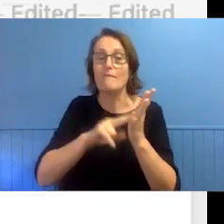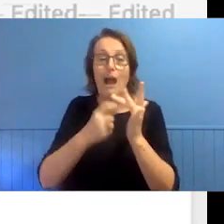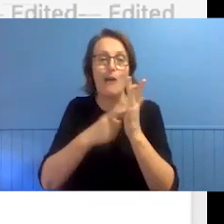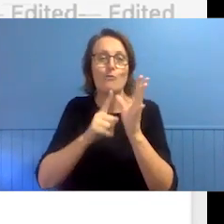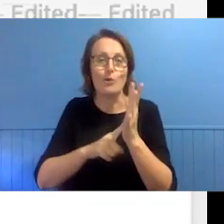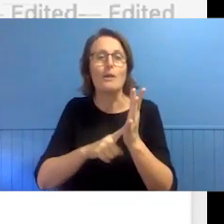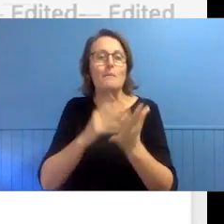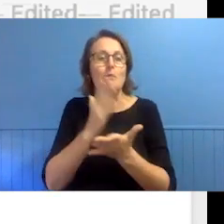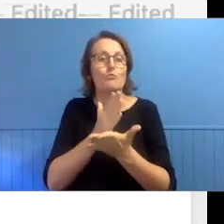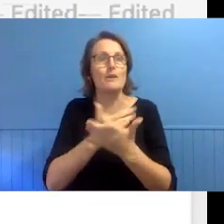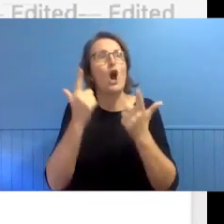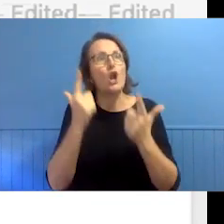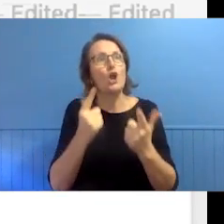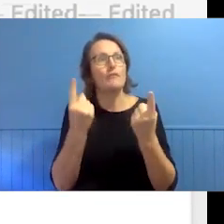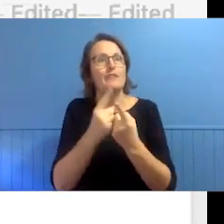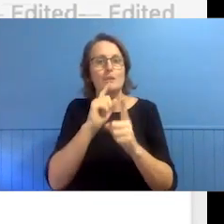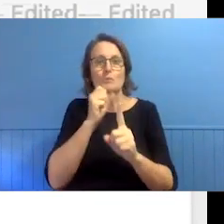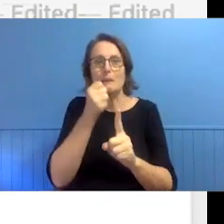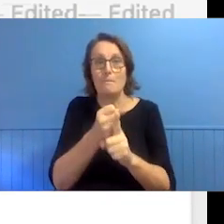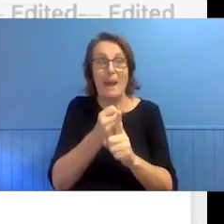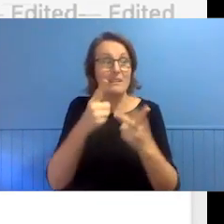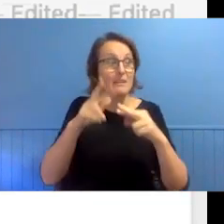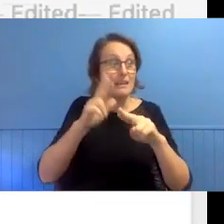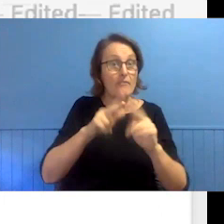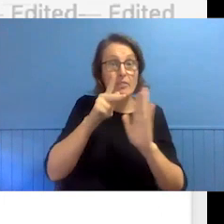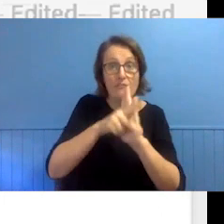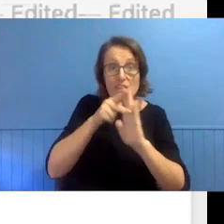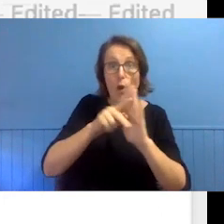far a video reaches organically. So from the quality of that video